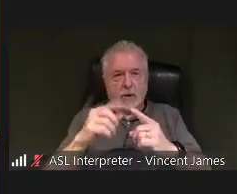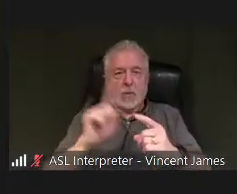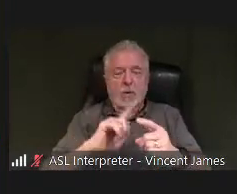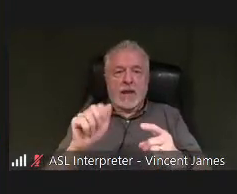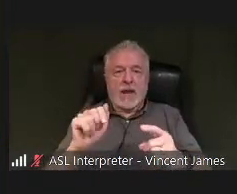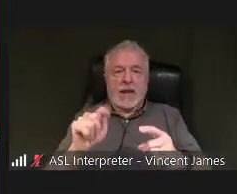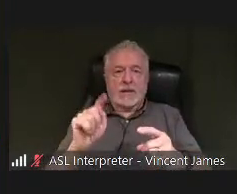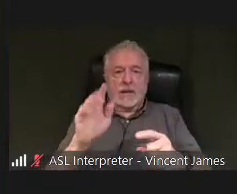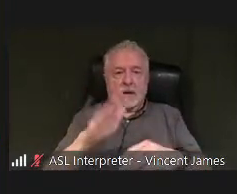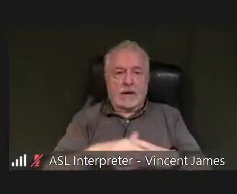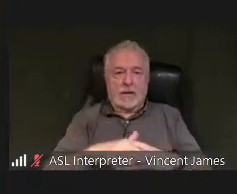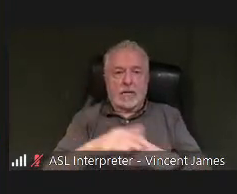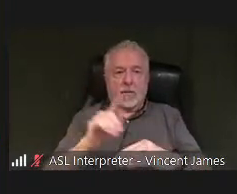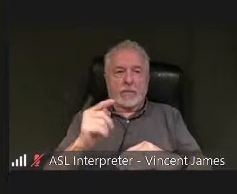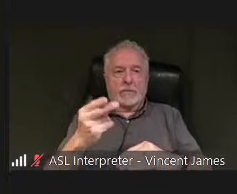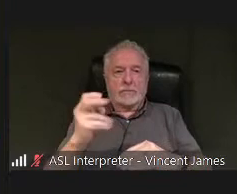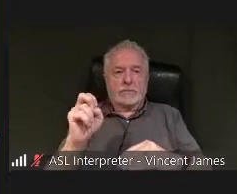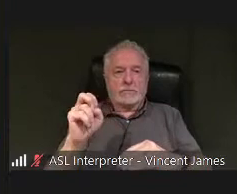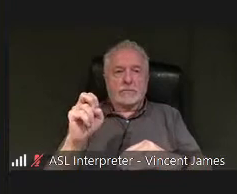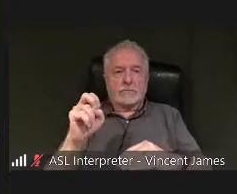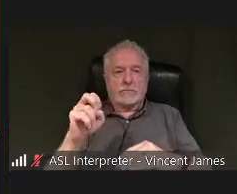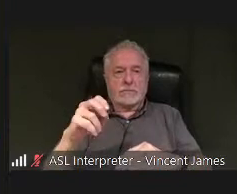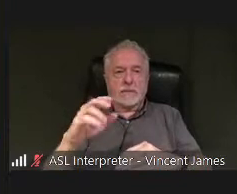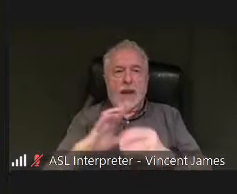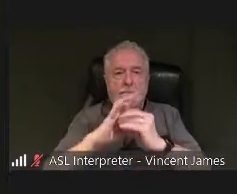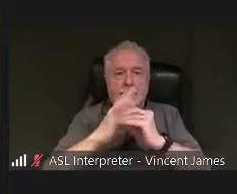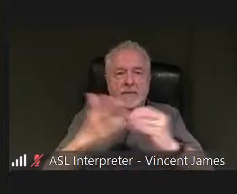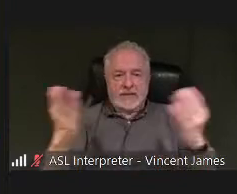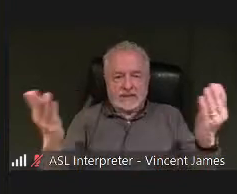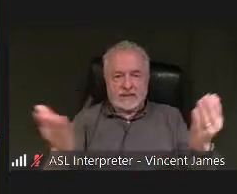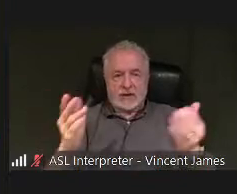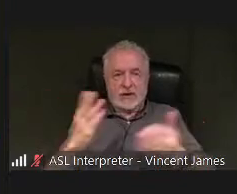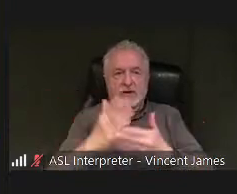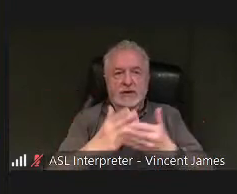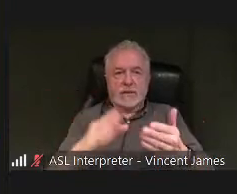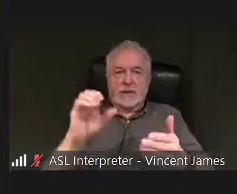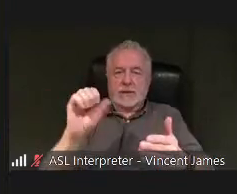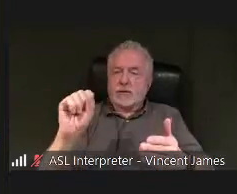on the on the pandemic here in Seminole County.